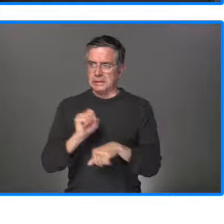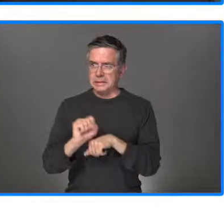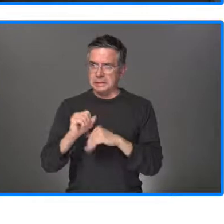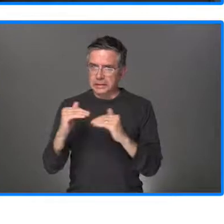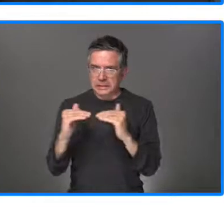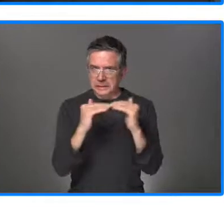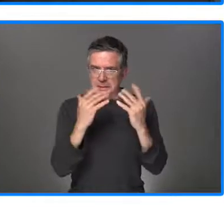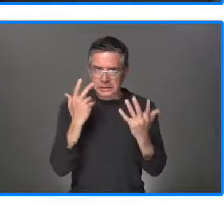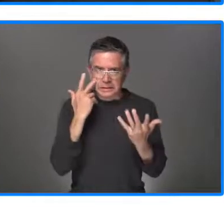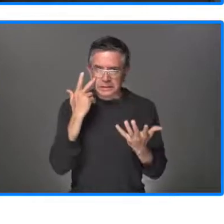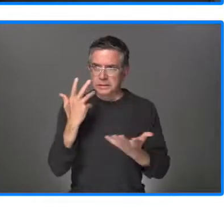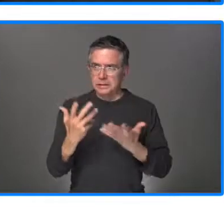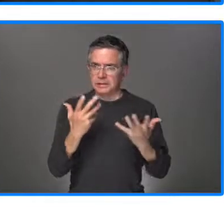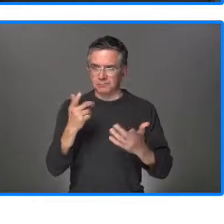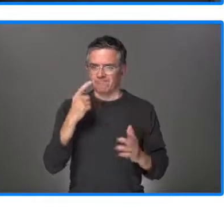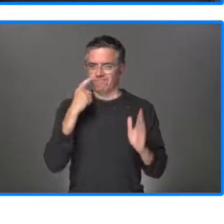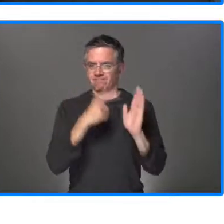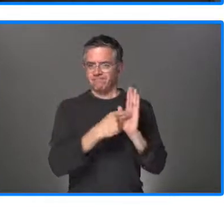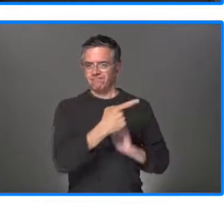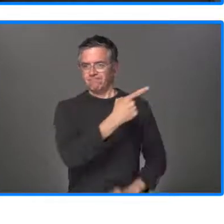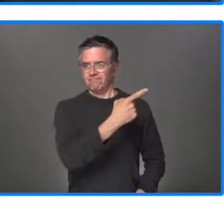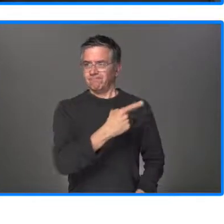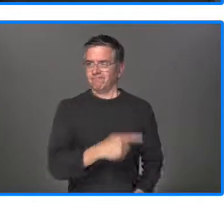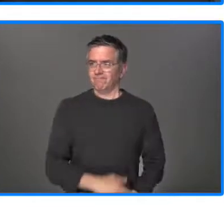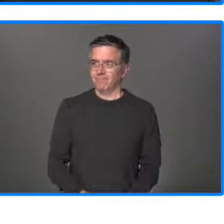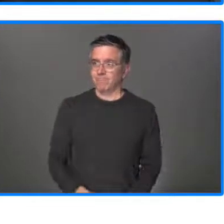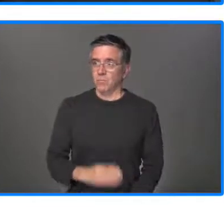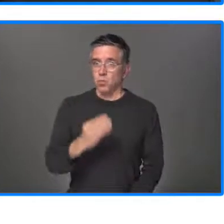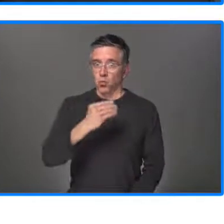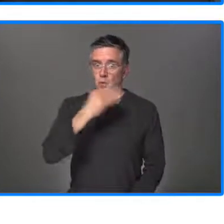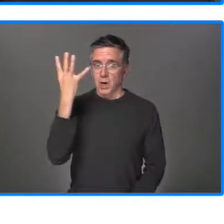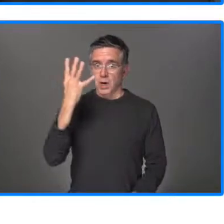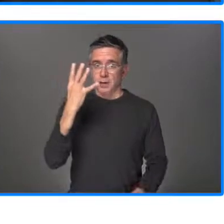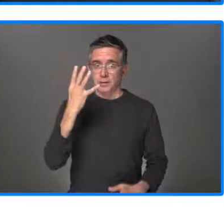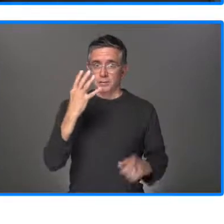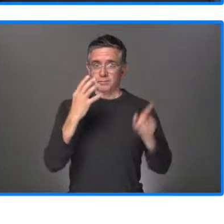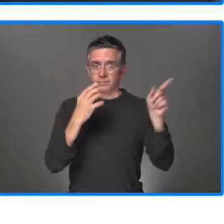while the white population and the non-Hispanic white population